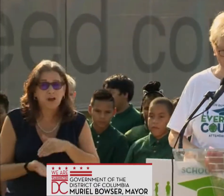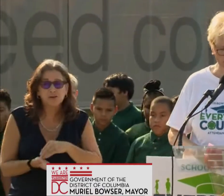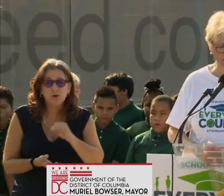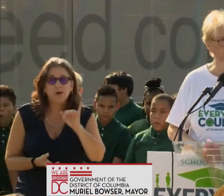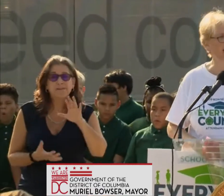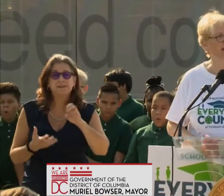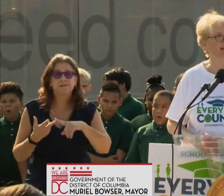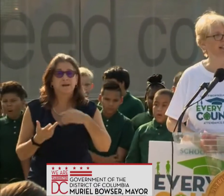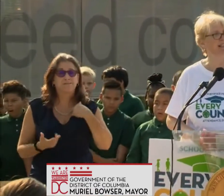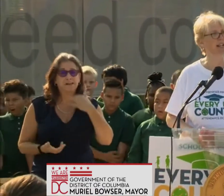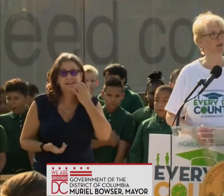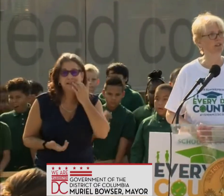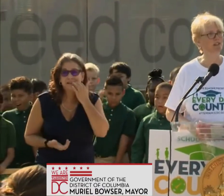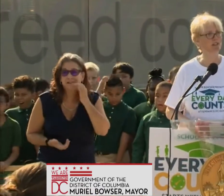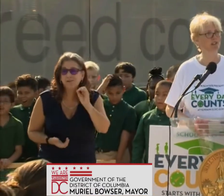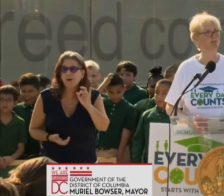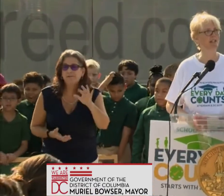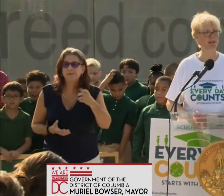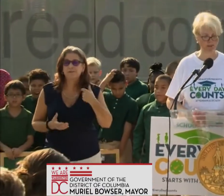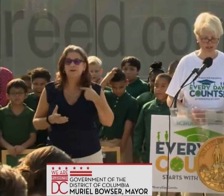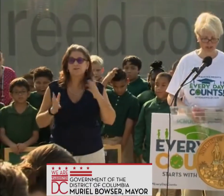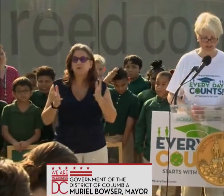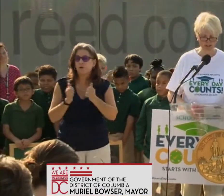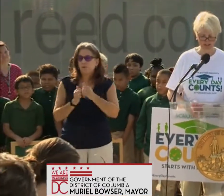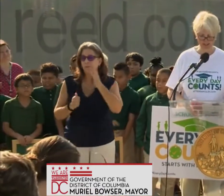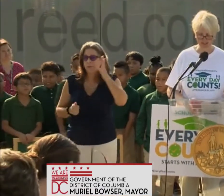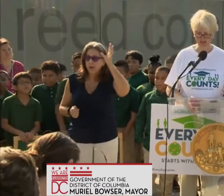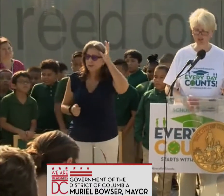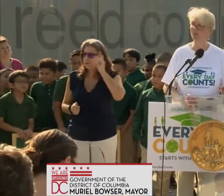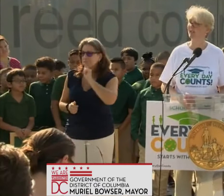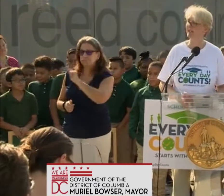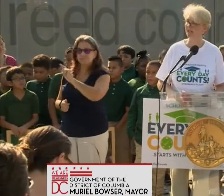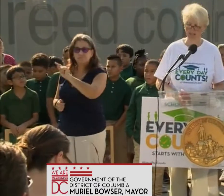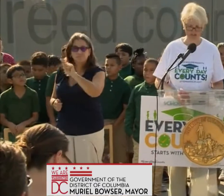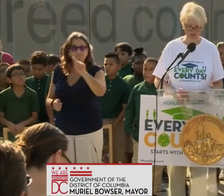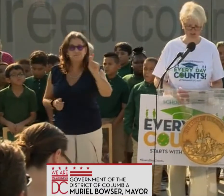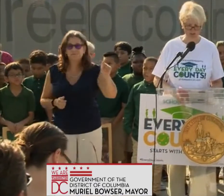hear most about is health concerns being a barrier to our kids getting to school